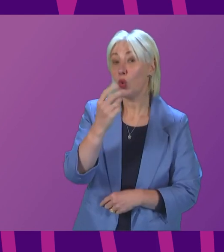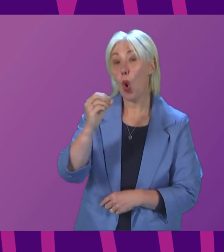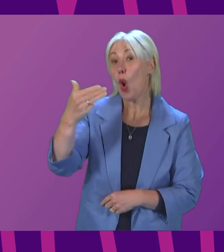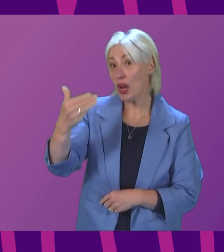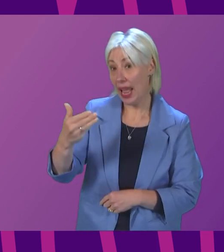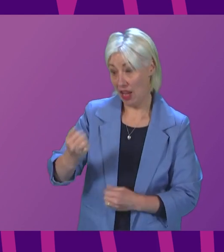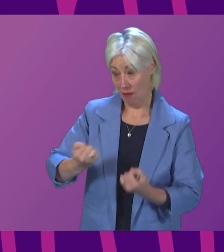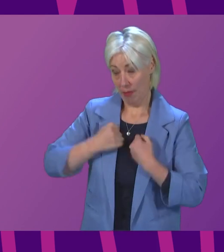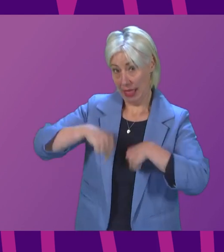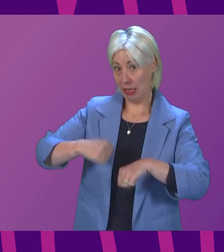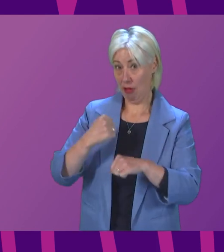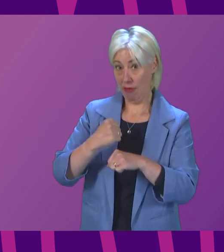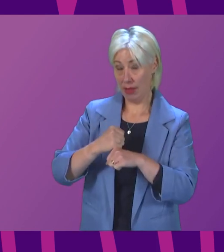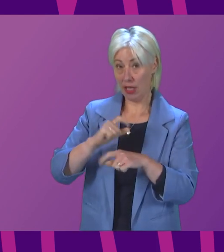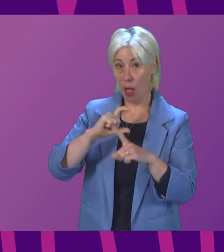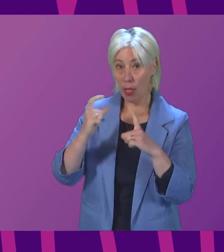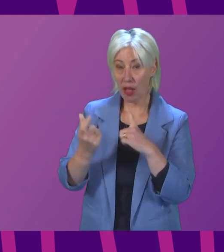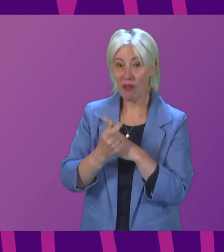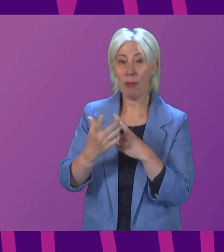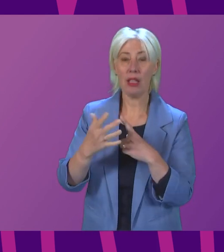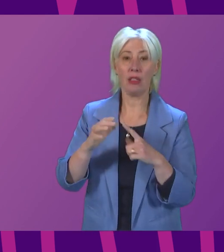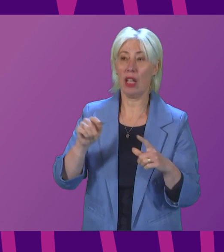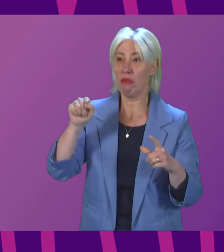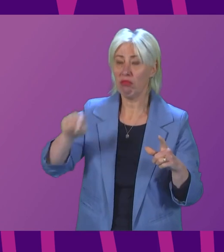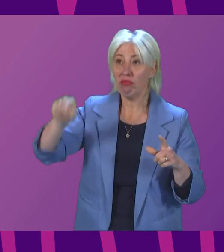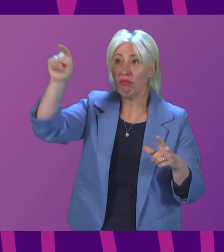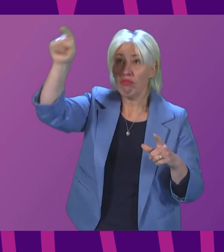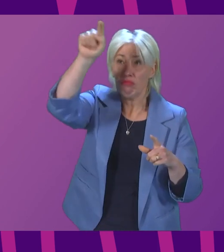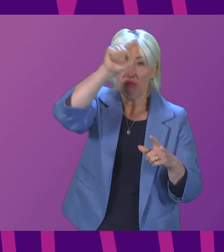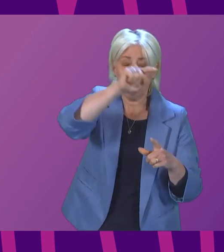under this Government, the communities of Alloa, Laurencekirk, Armadale, Blackridge,